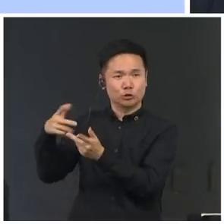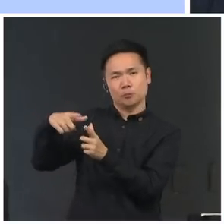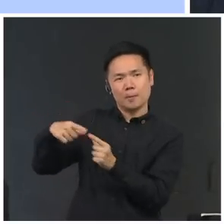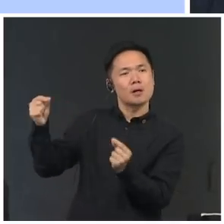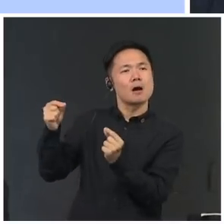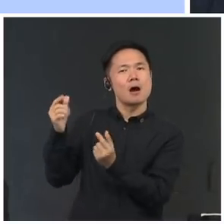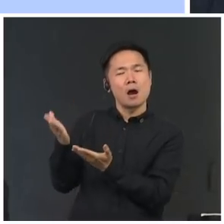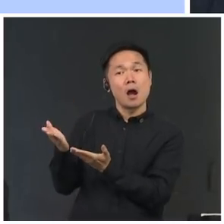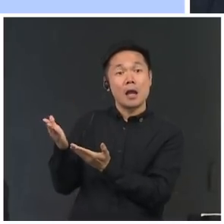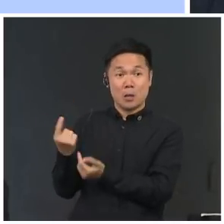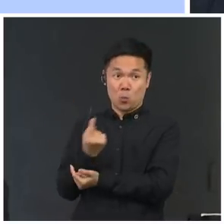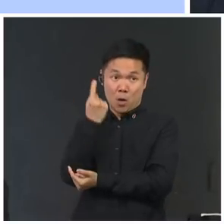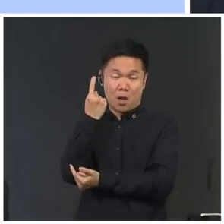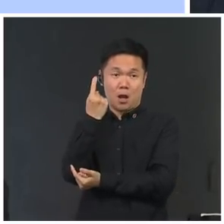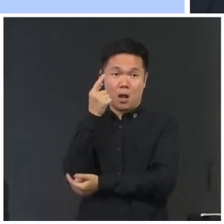And the JFD was founded in another province.